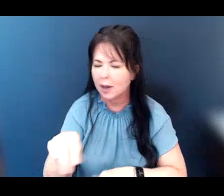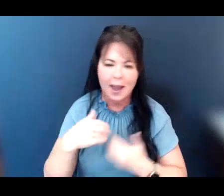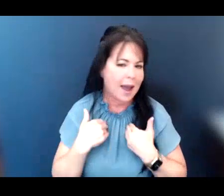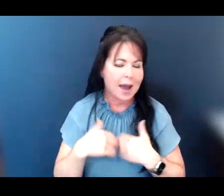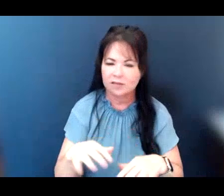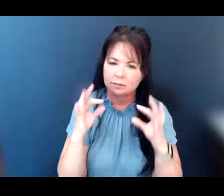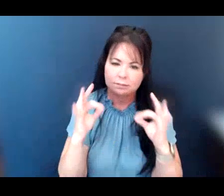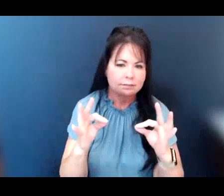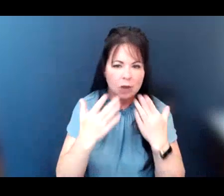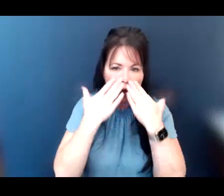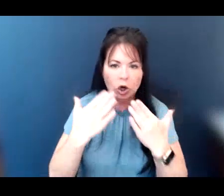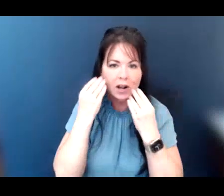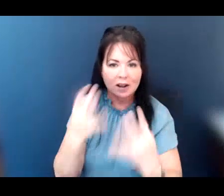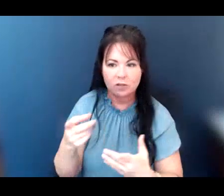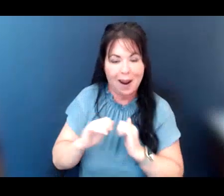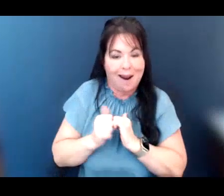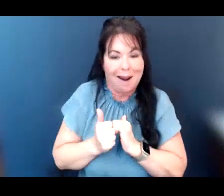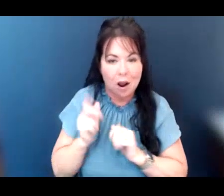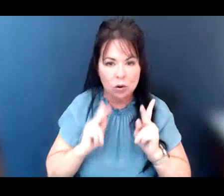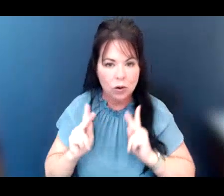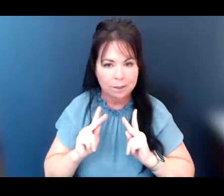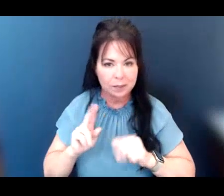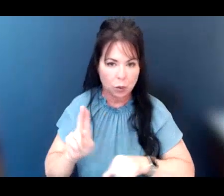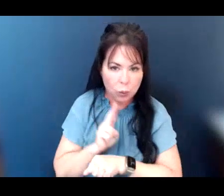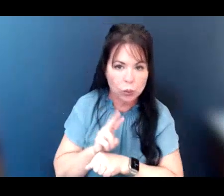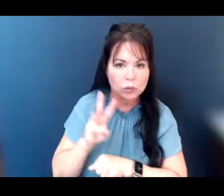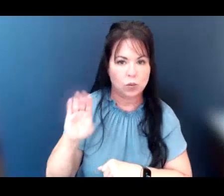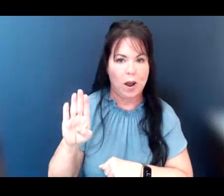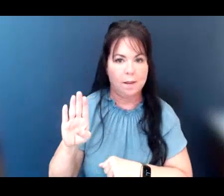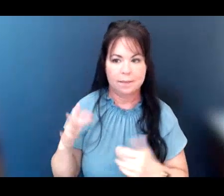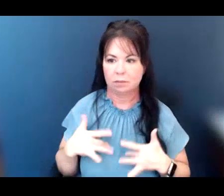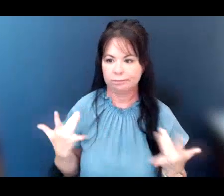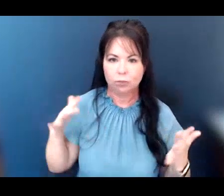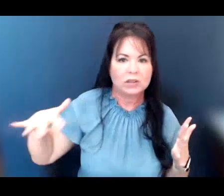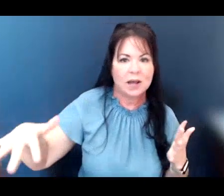people are actually using the web and what's out there. I follow a lot of people on social media